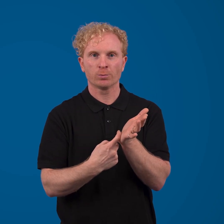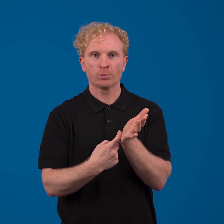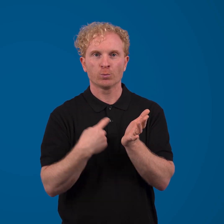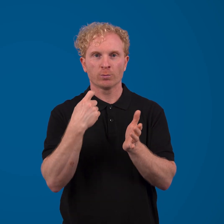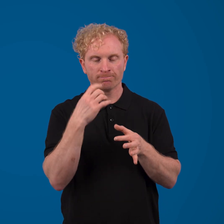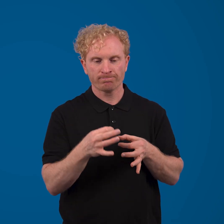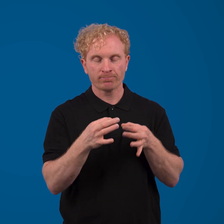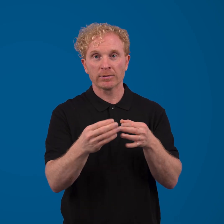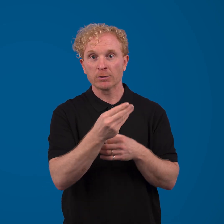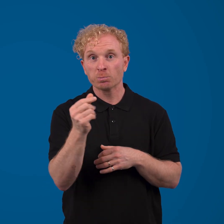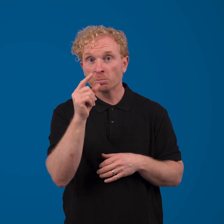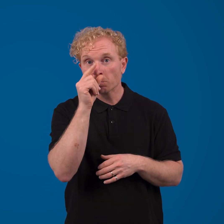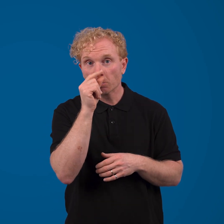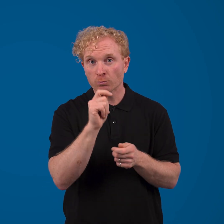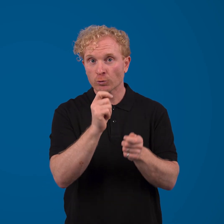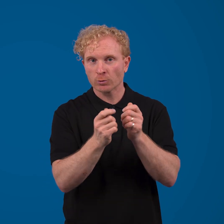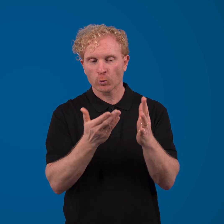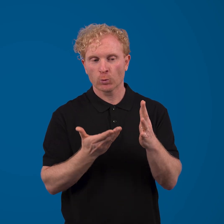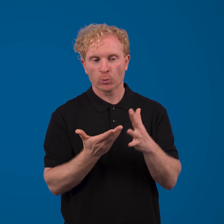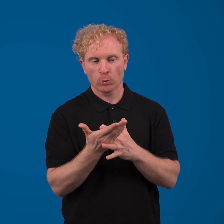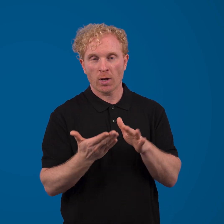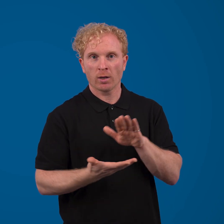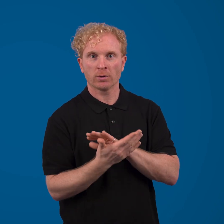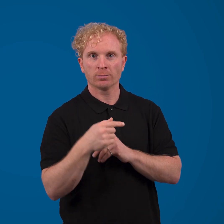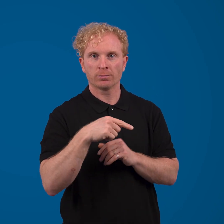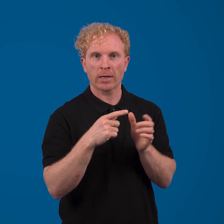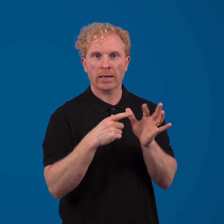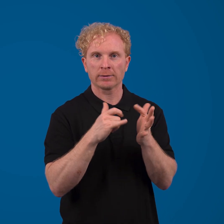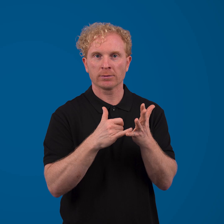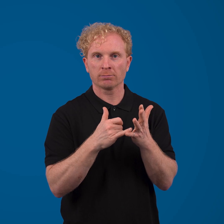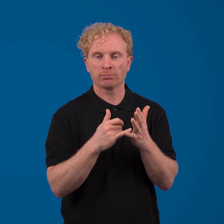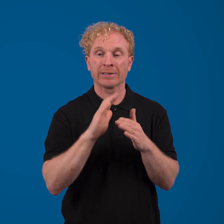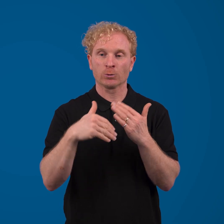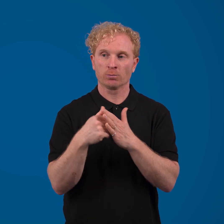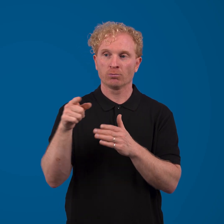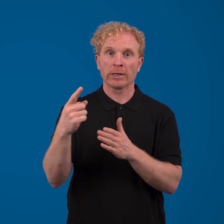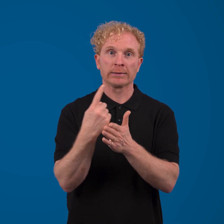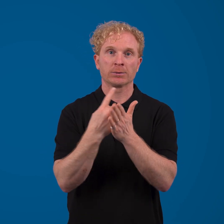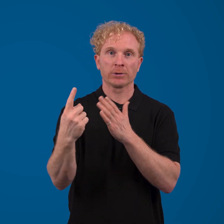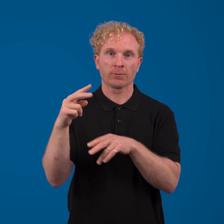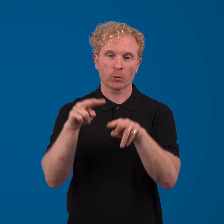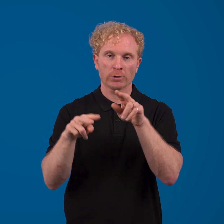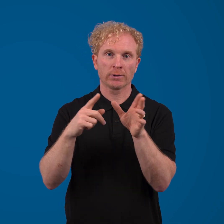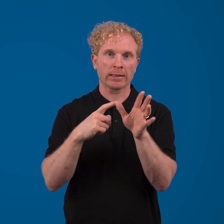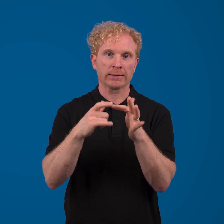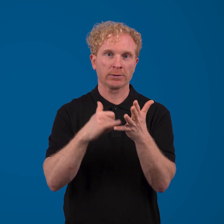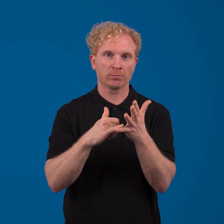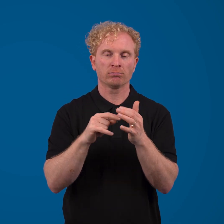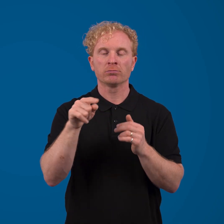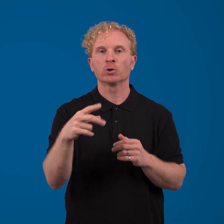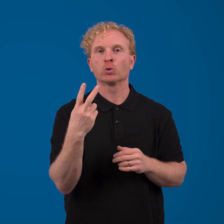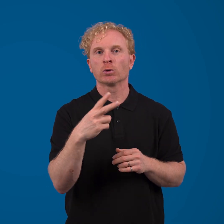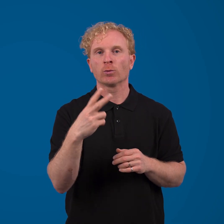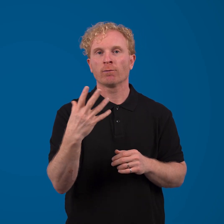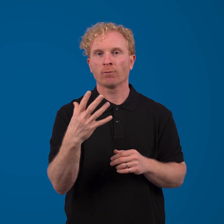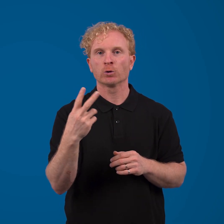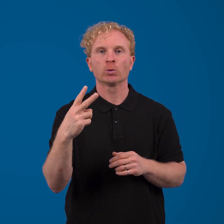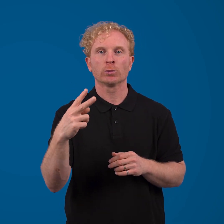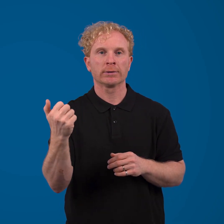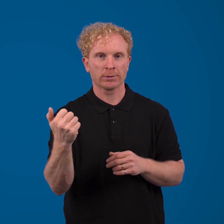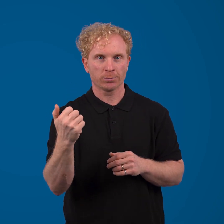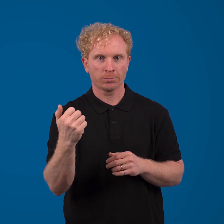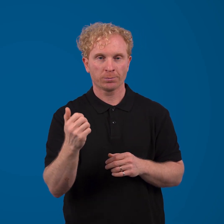We will defer some potential reforms under ADS until the Independent Evaluation of ADS in 2025–26.